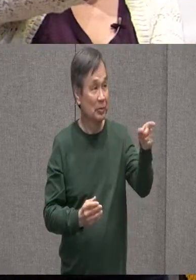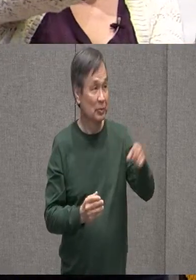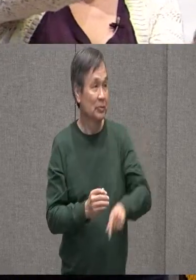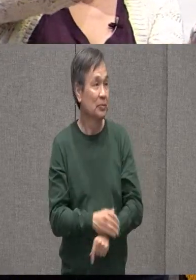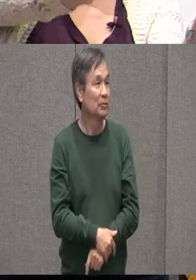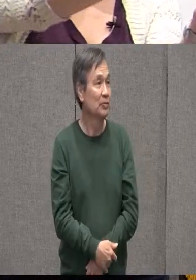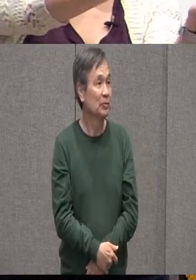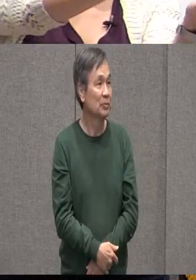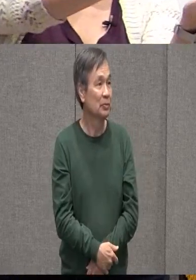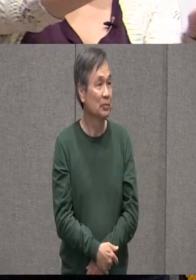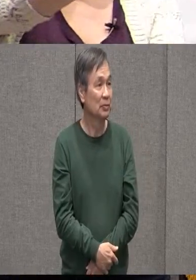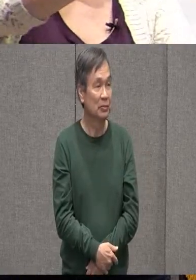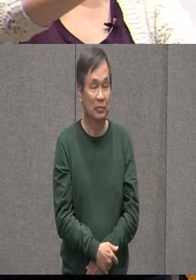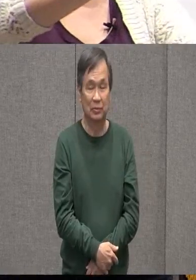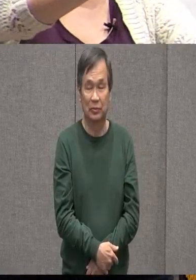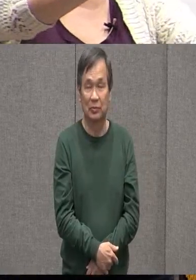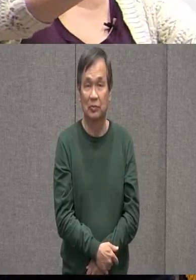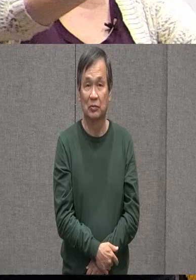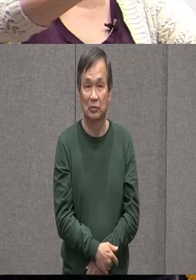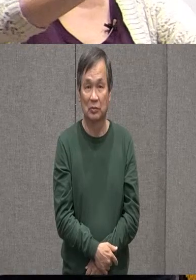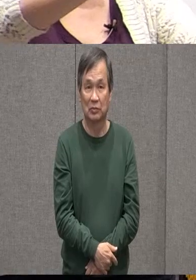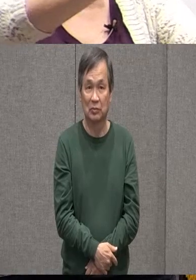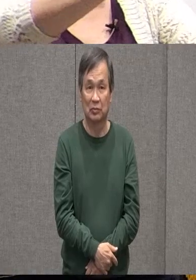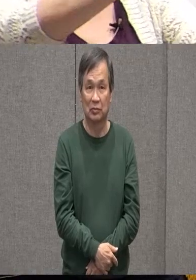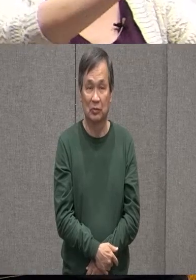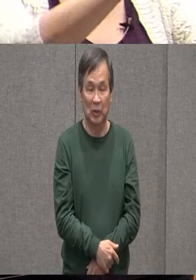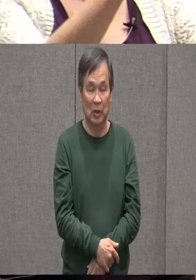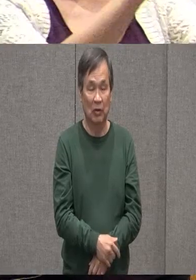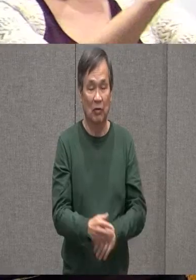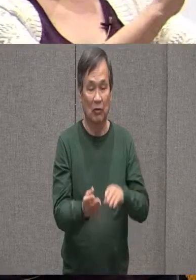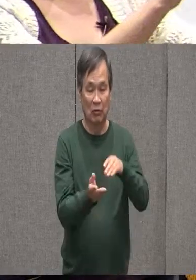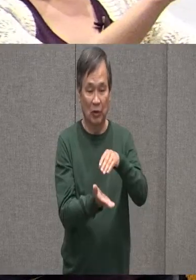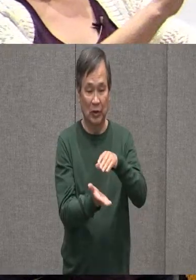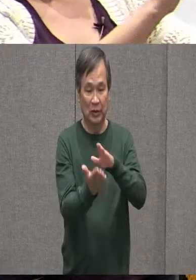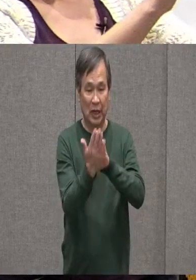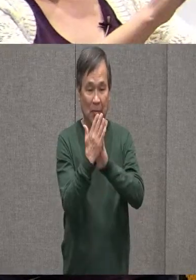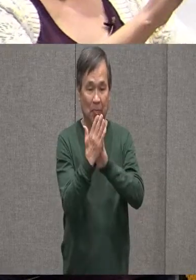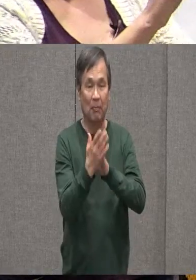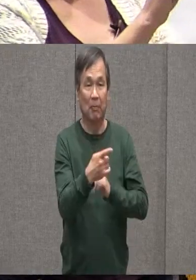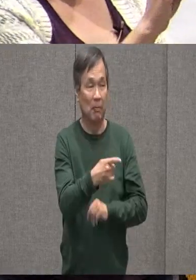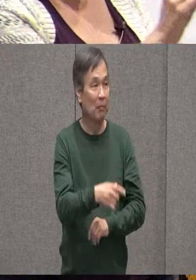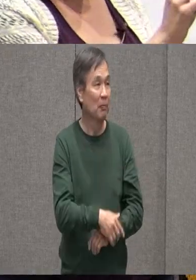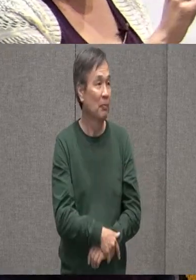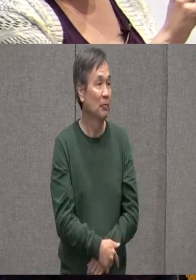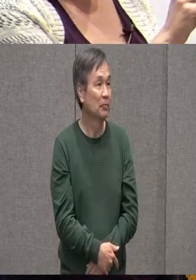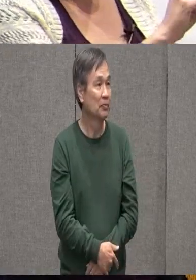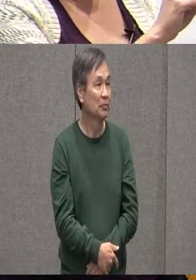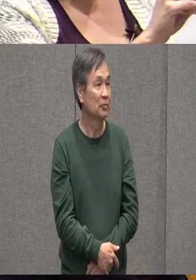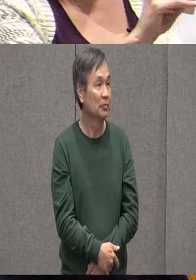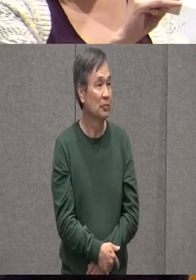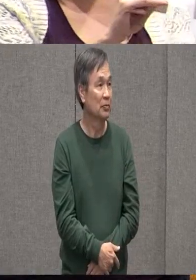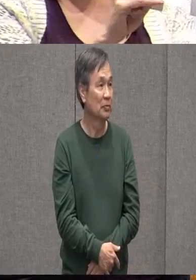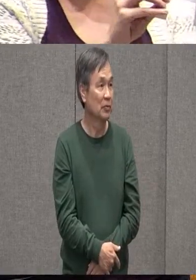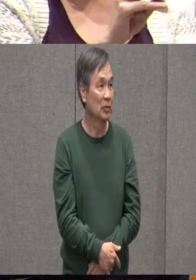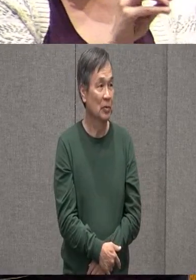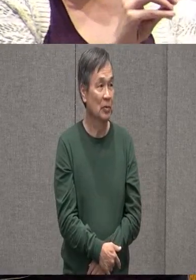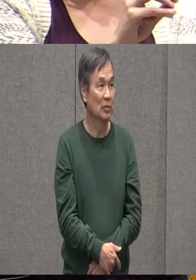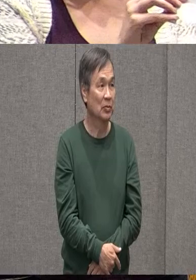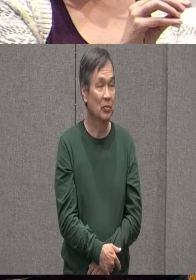and we're gonna fold it up like this, see that? Now watch my hands because this is the magic of pop-up